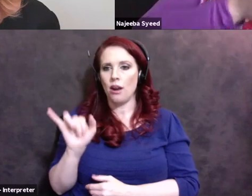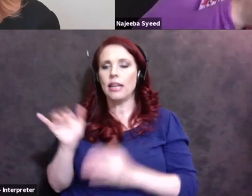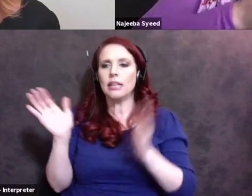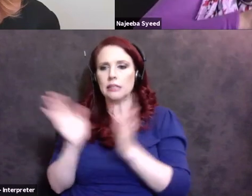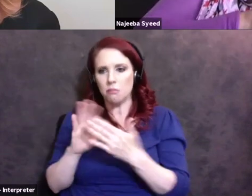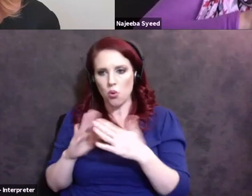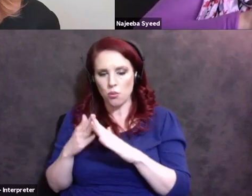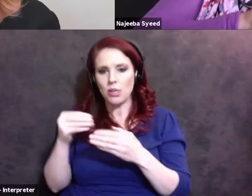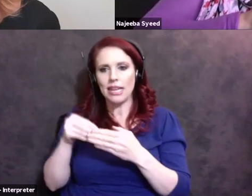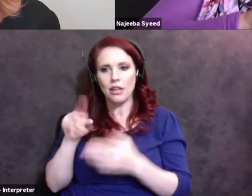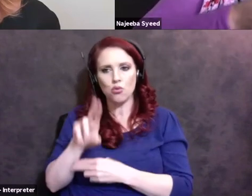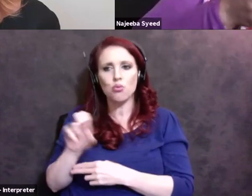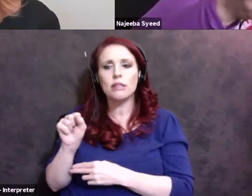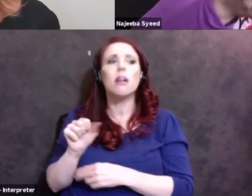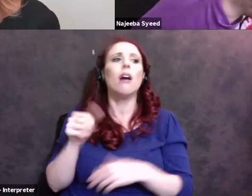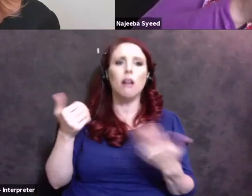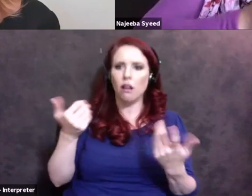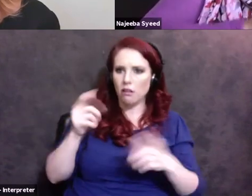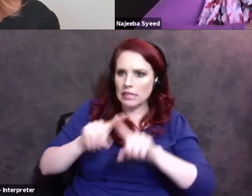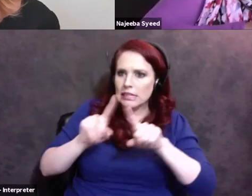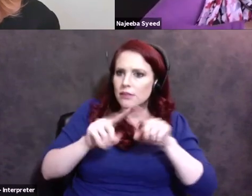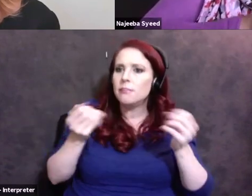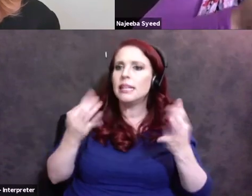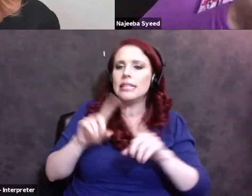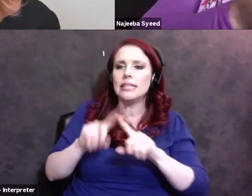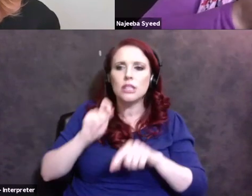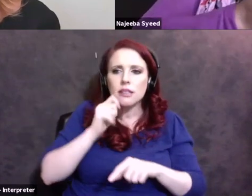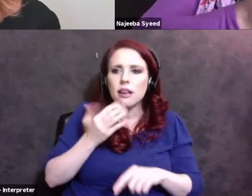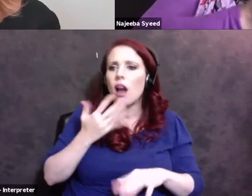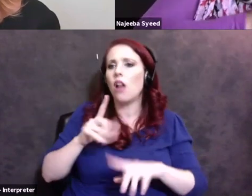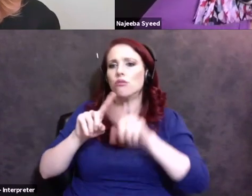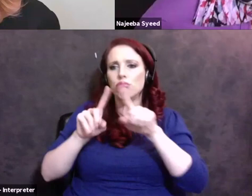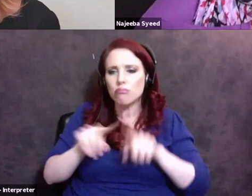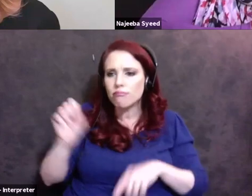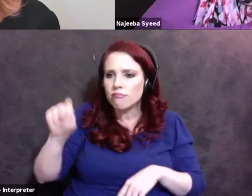it is a diverse community, it is still a small community and a minority religious tradition